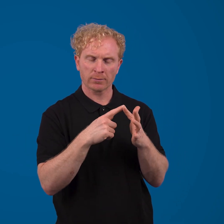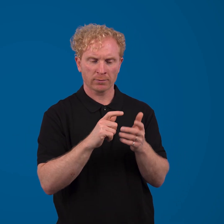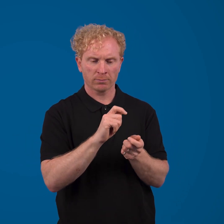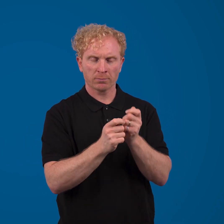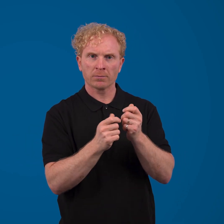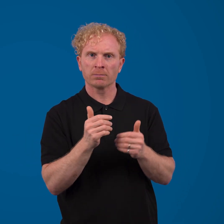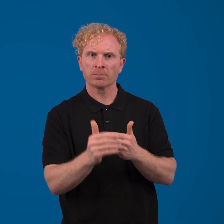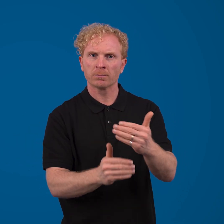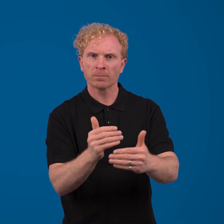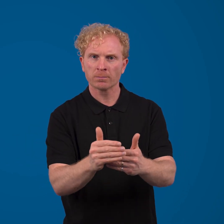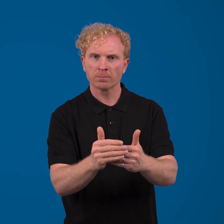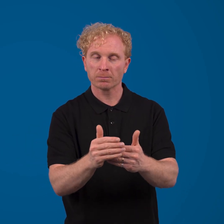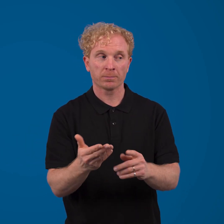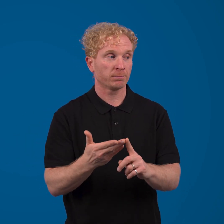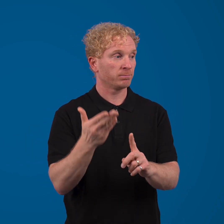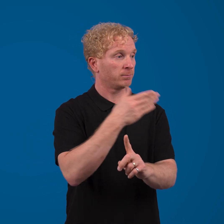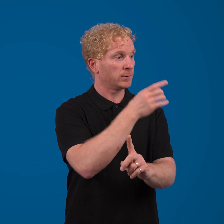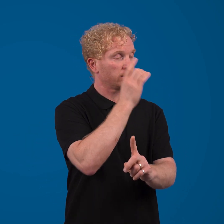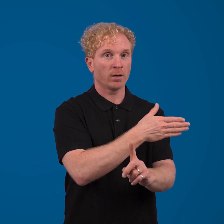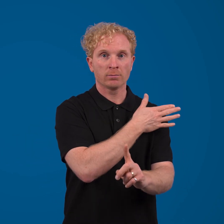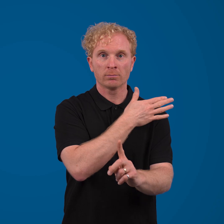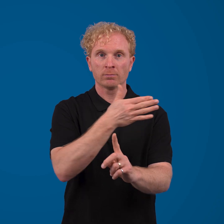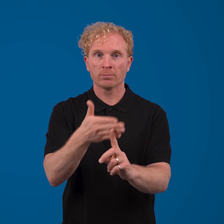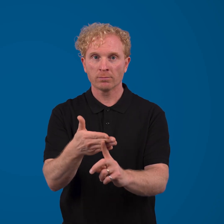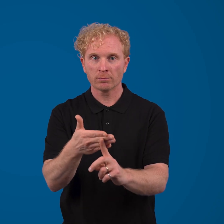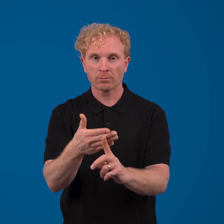ADS and its implementation mechanisms since its launch.